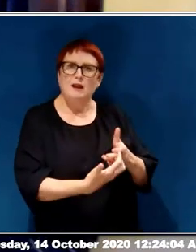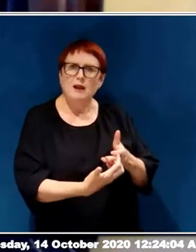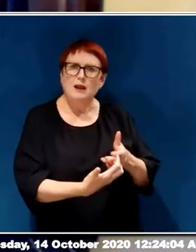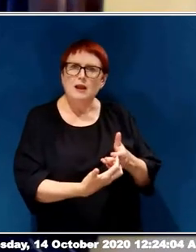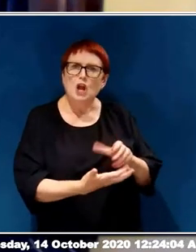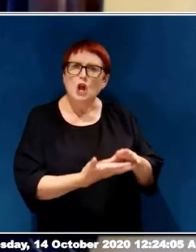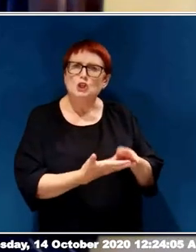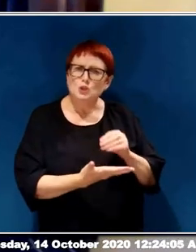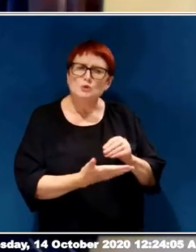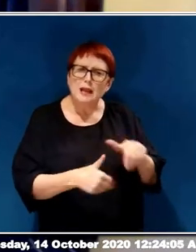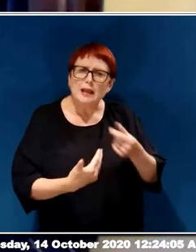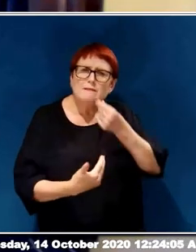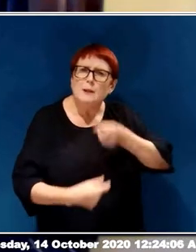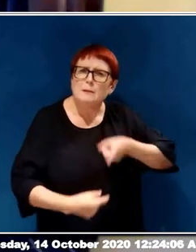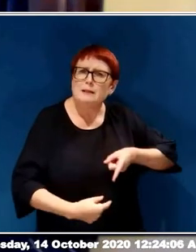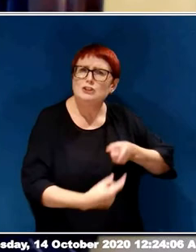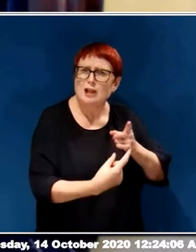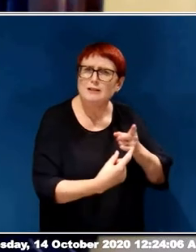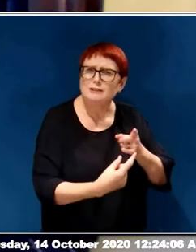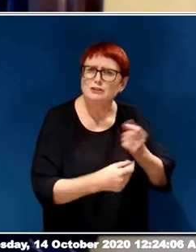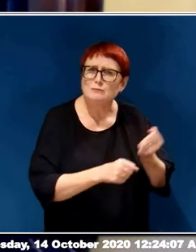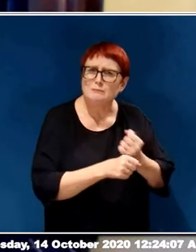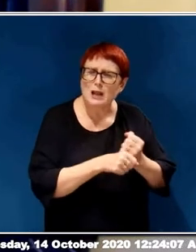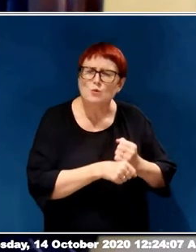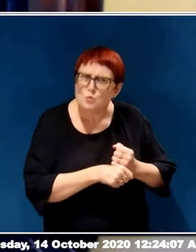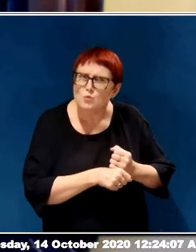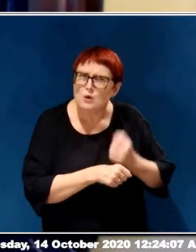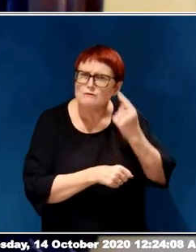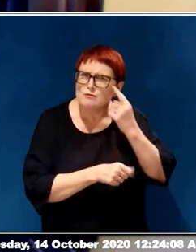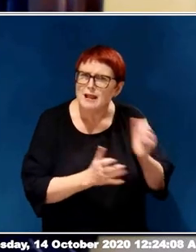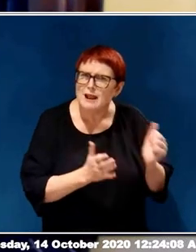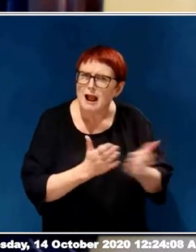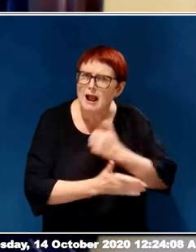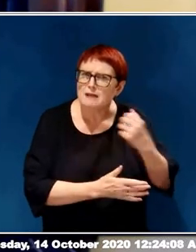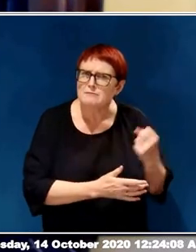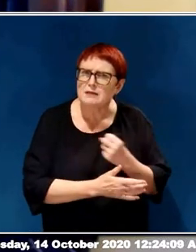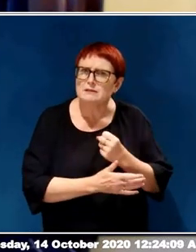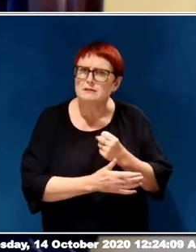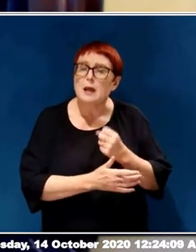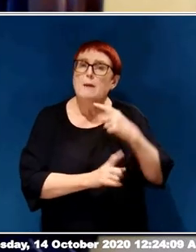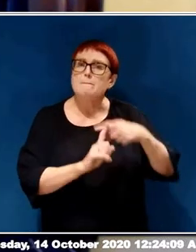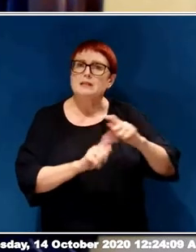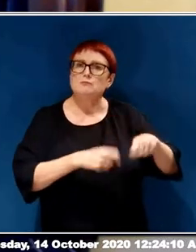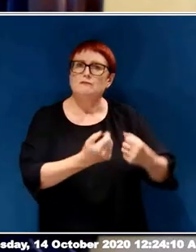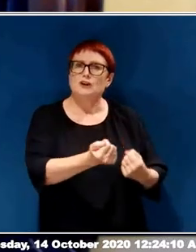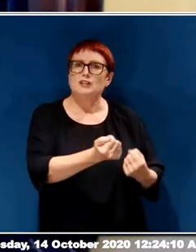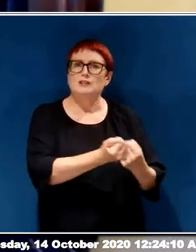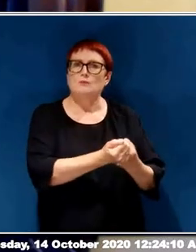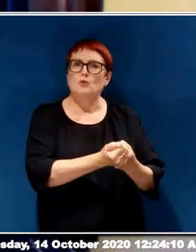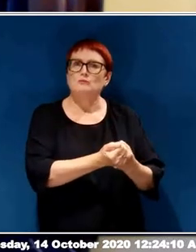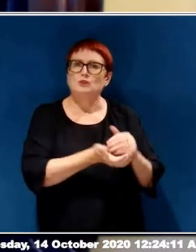making sure that they are supported to make progress and continue to learn, but that the expectations are right.